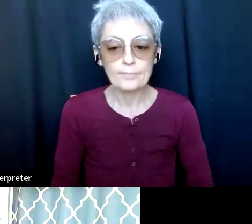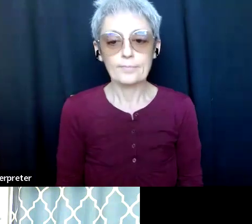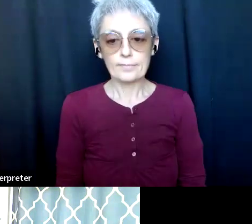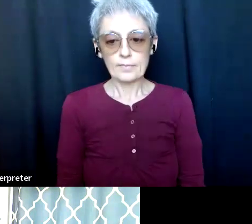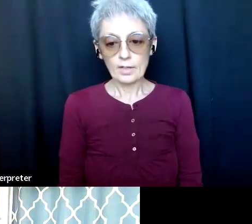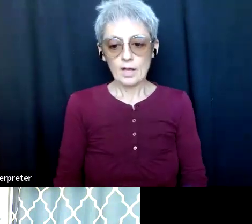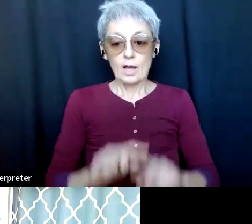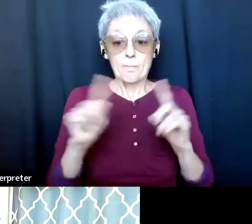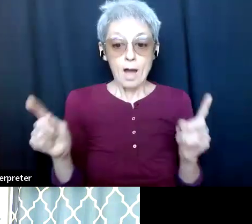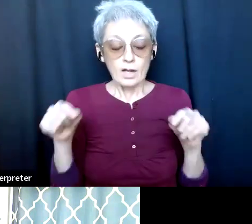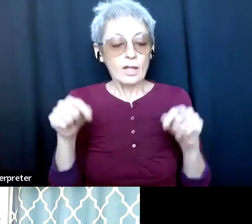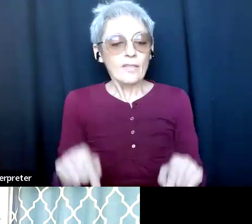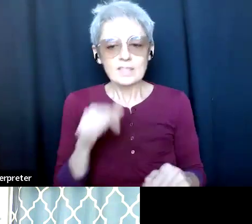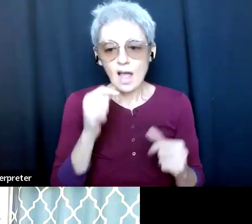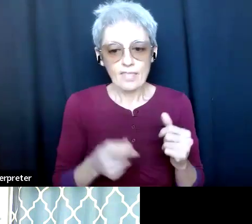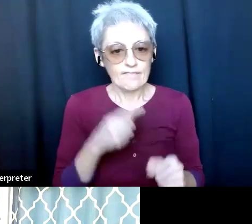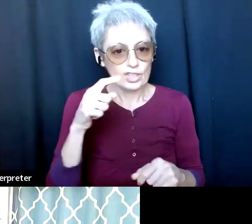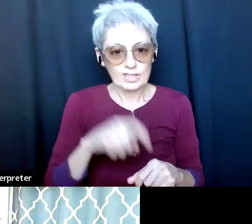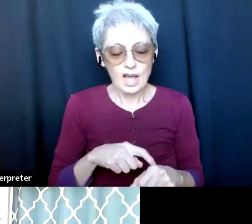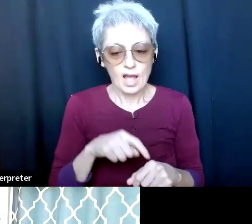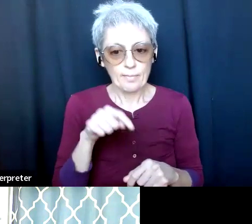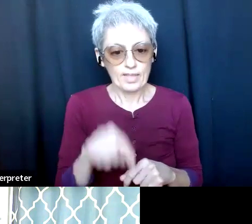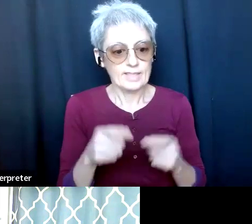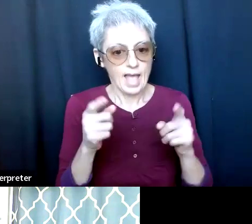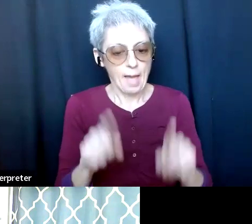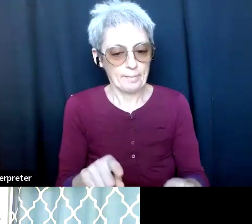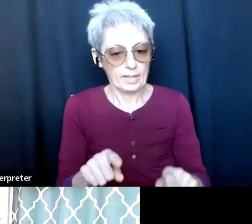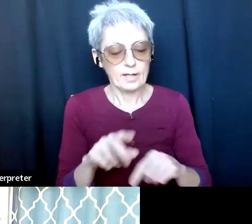score higher on neuroticism, they equip themselves